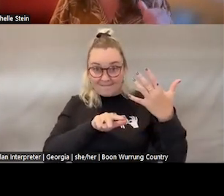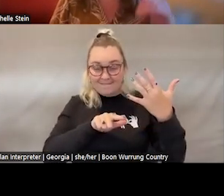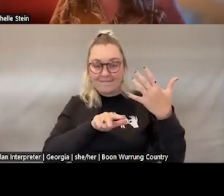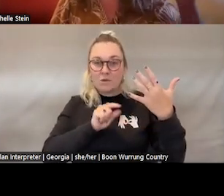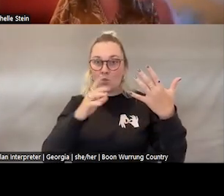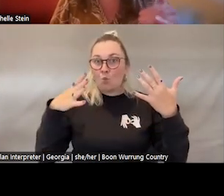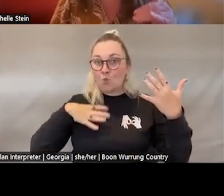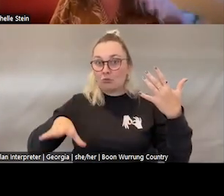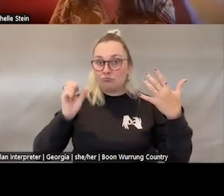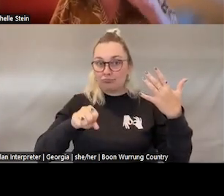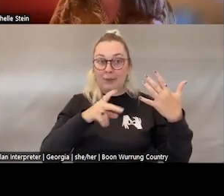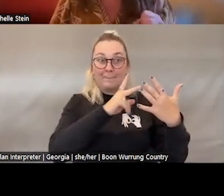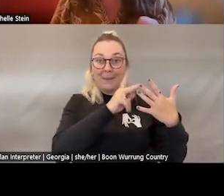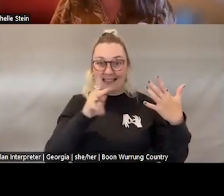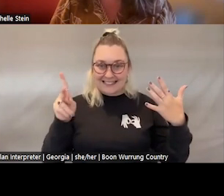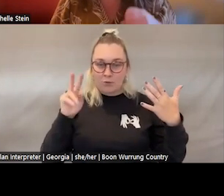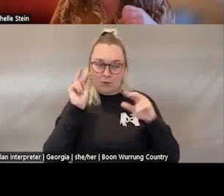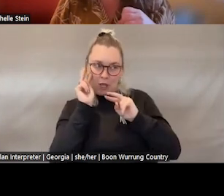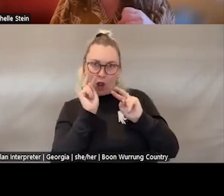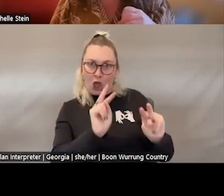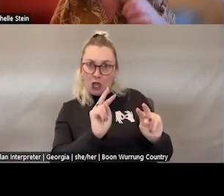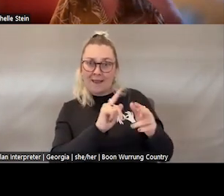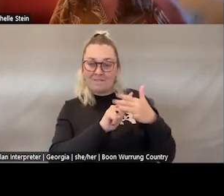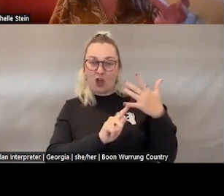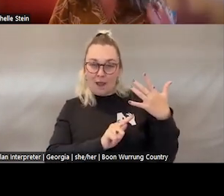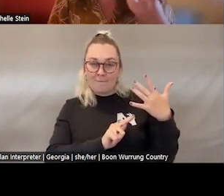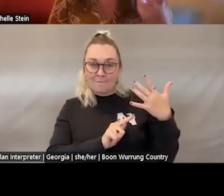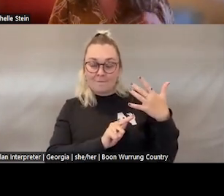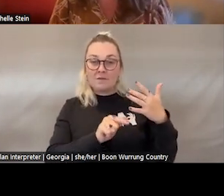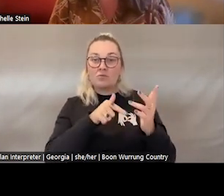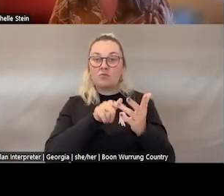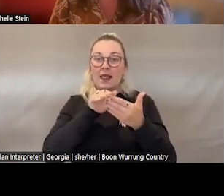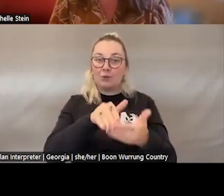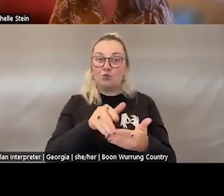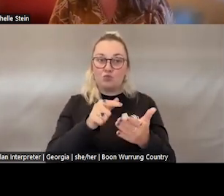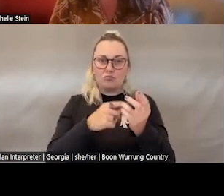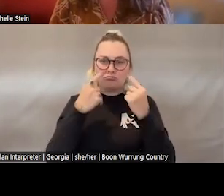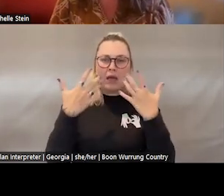want to be patterns, you want to be looking at, to help you reveal those insights.